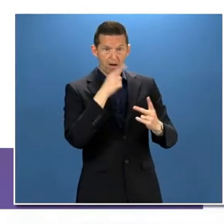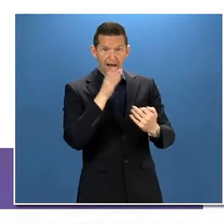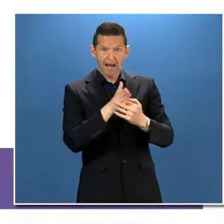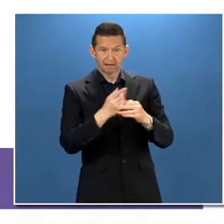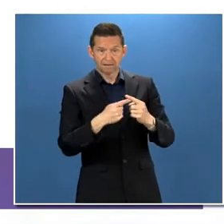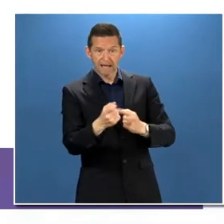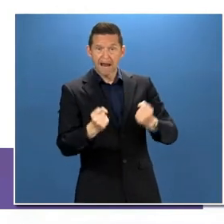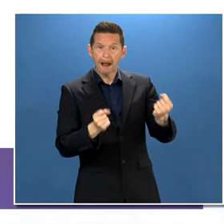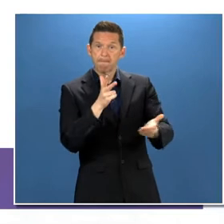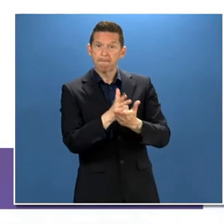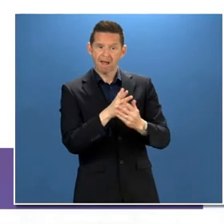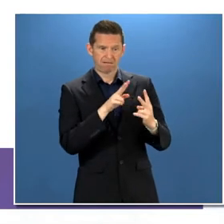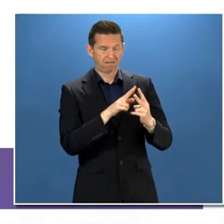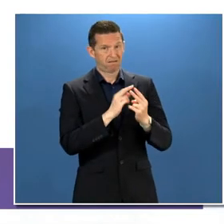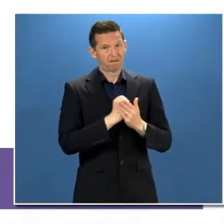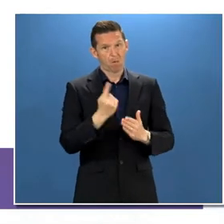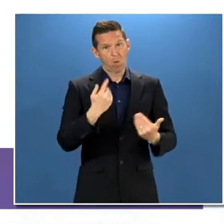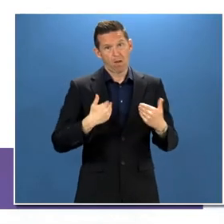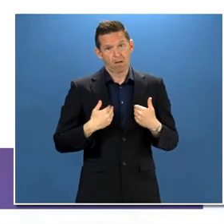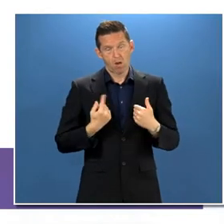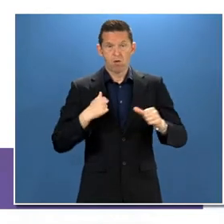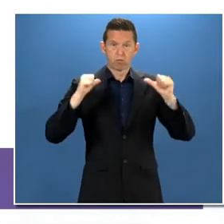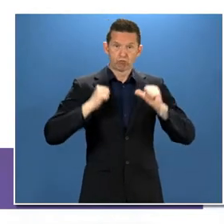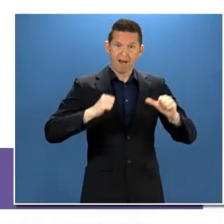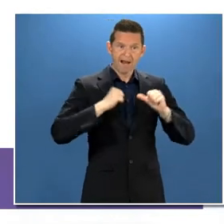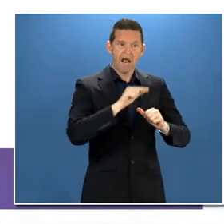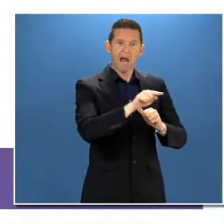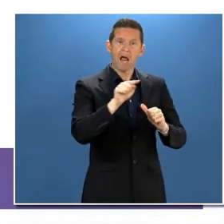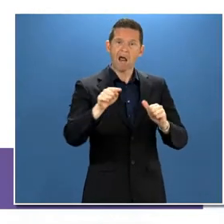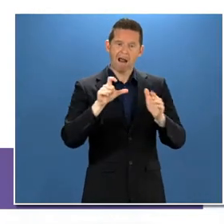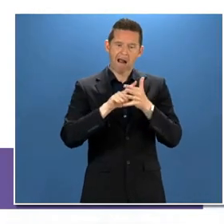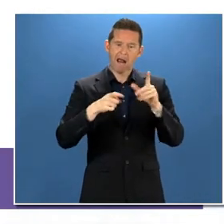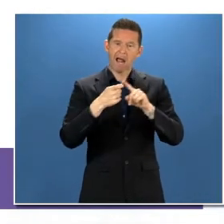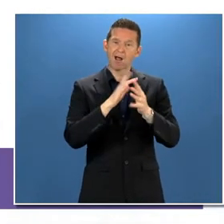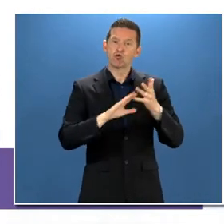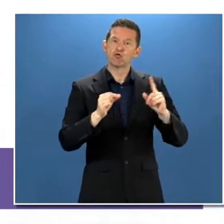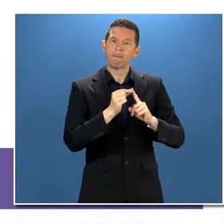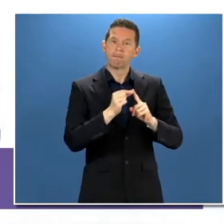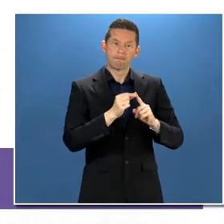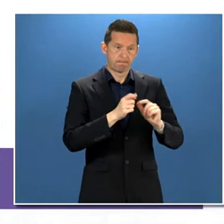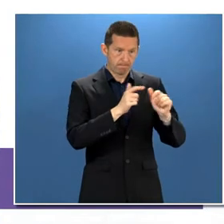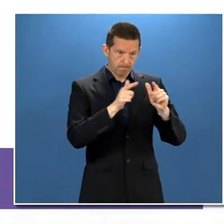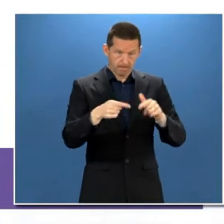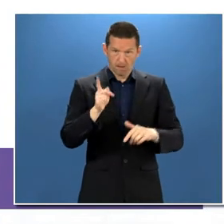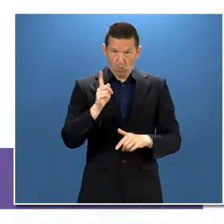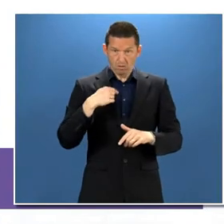And when I had been doing my clerkships as a law student, I would have to go to the bathroom in a public car park some distance